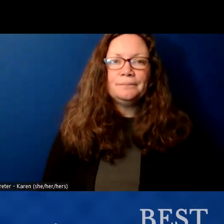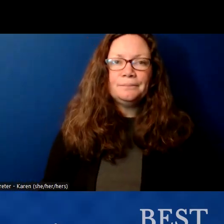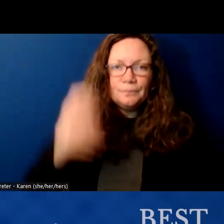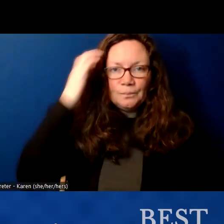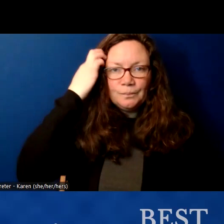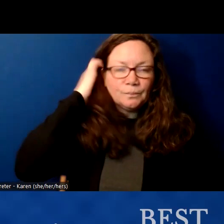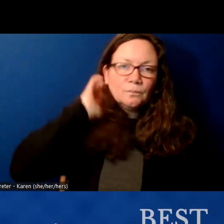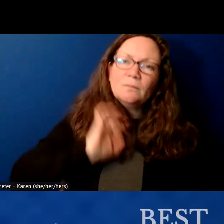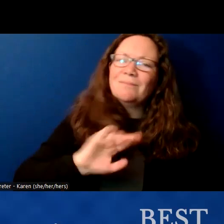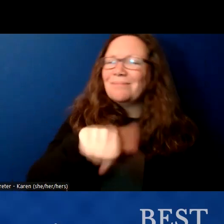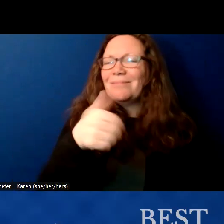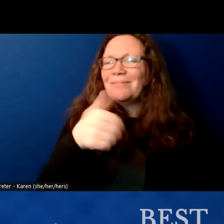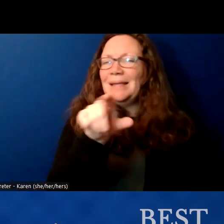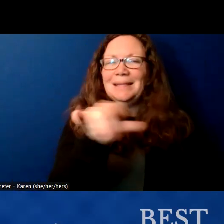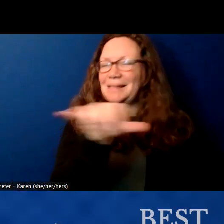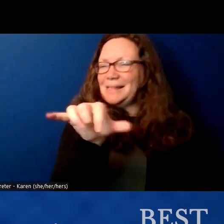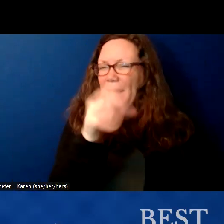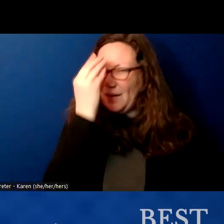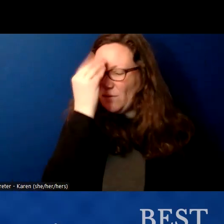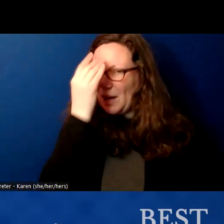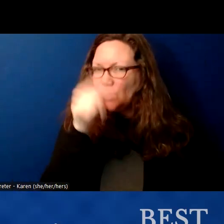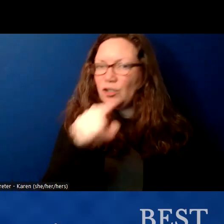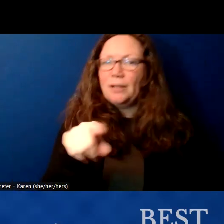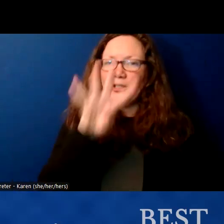another view of the instructor led demo areas and their status,